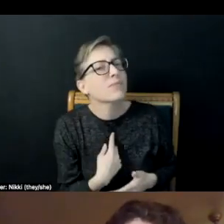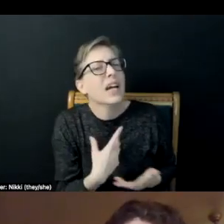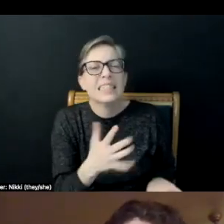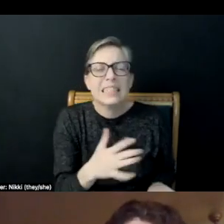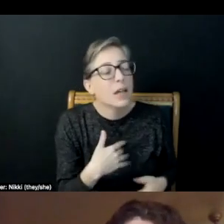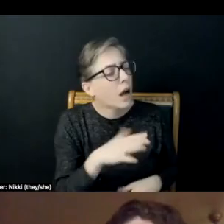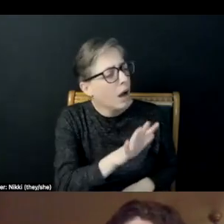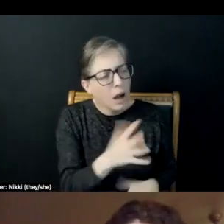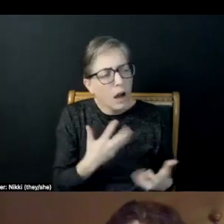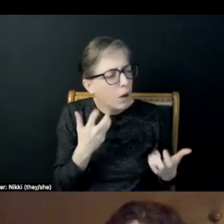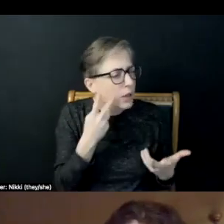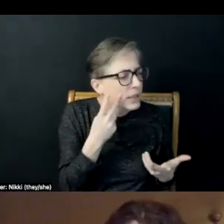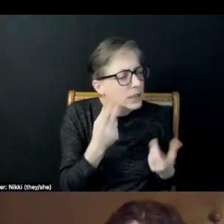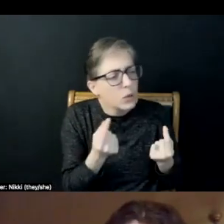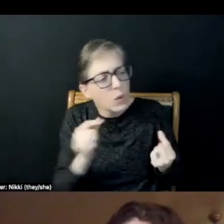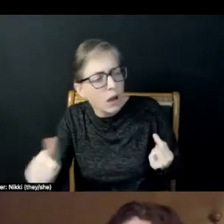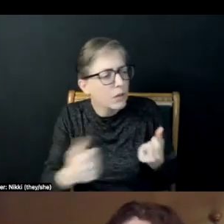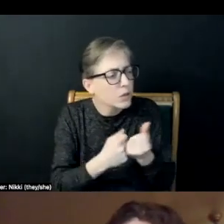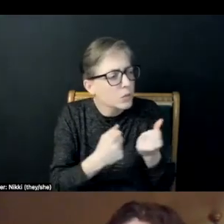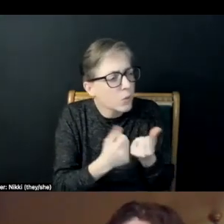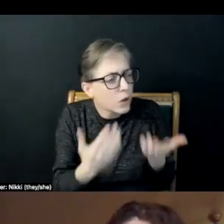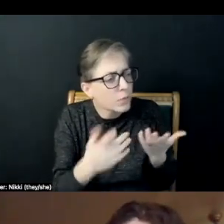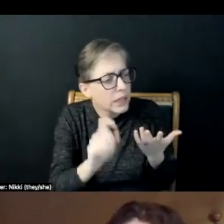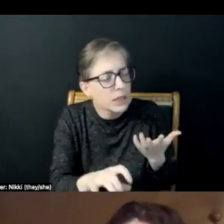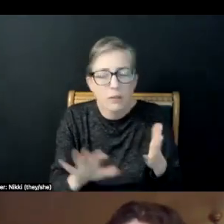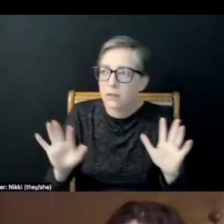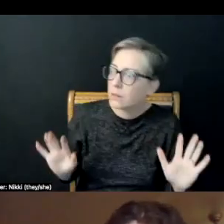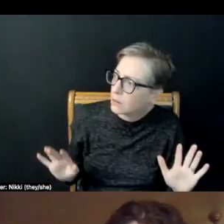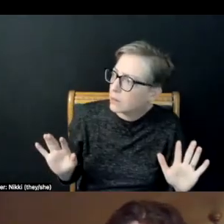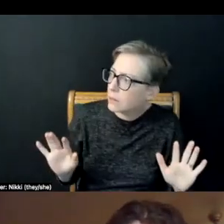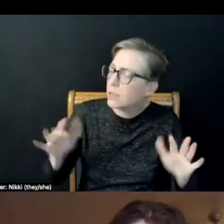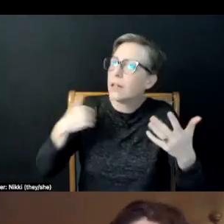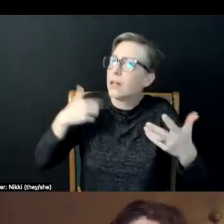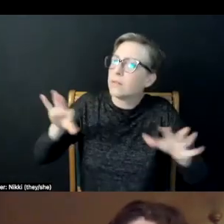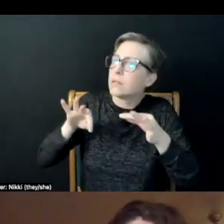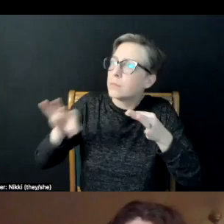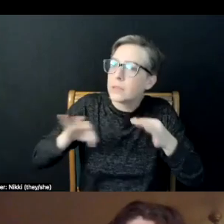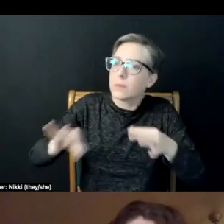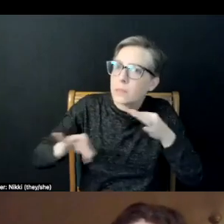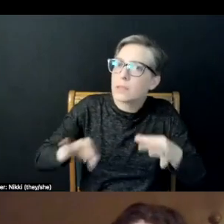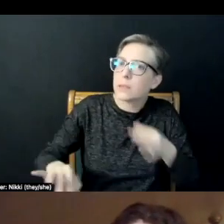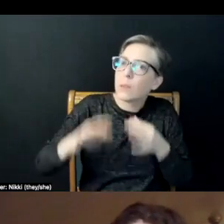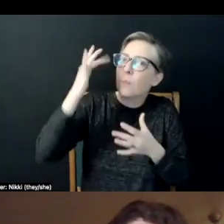as I had explained many times, why my way worked best for me and that I had a lot of experience with